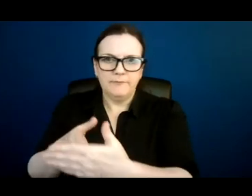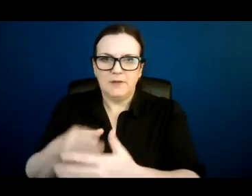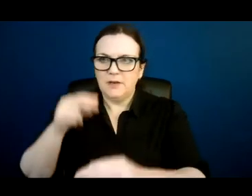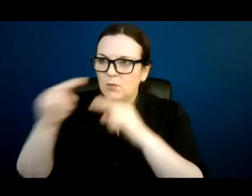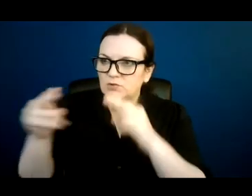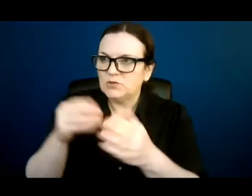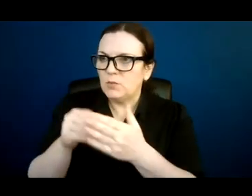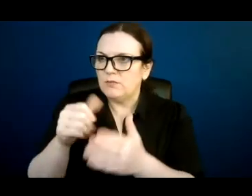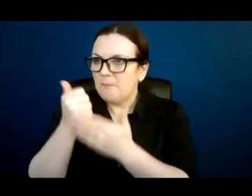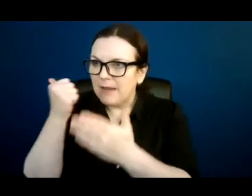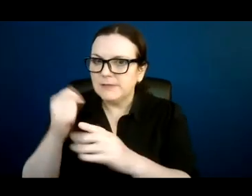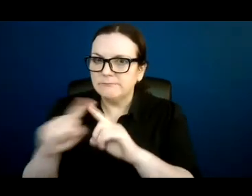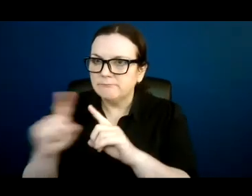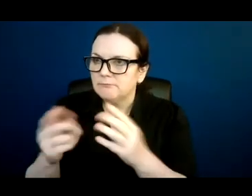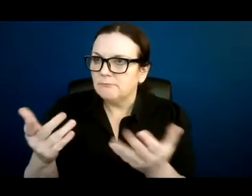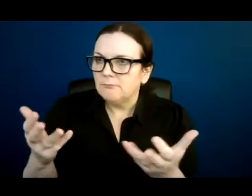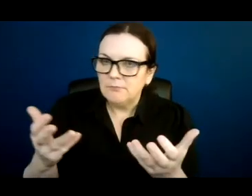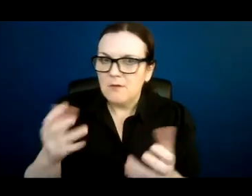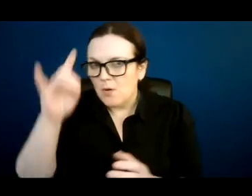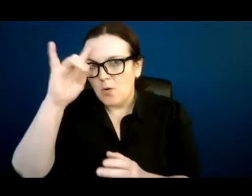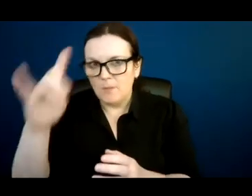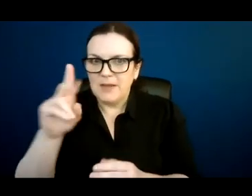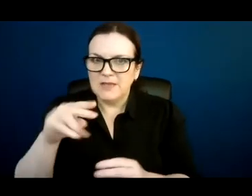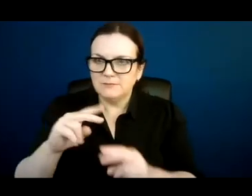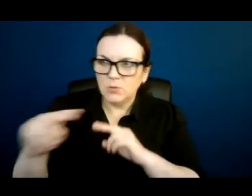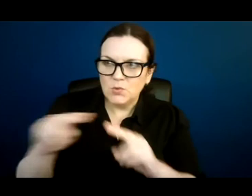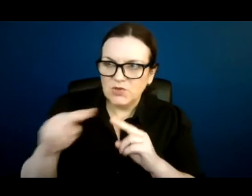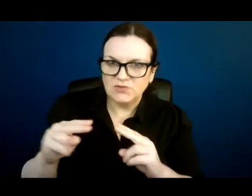the banks and I am hoping to be able to do that. But that brings me on to the biggest challenge I